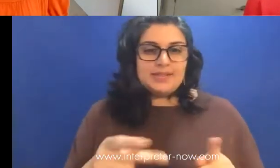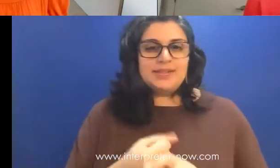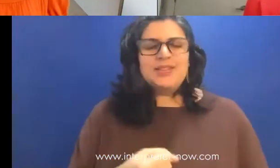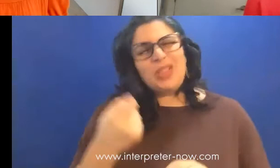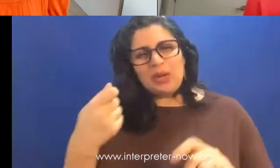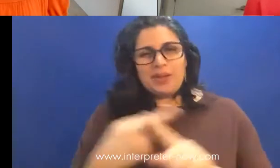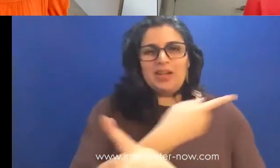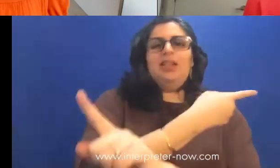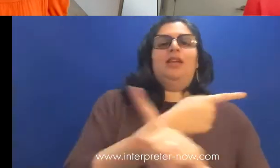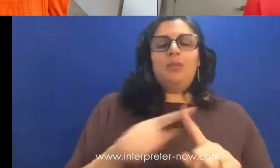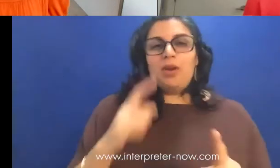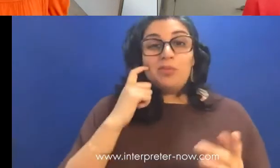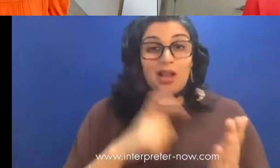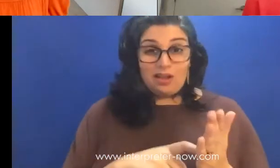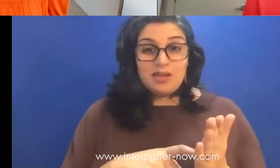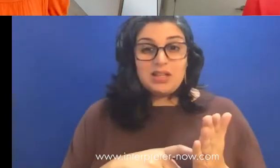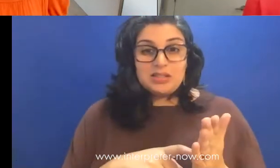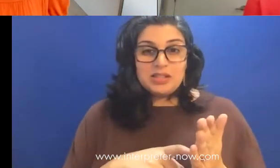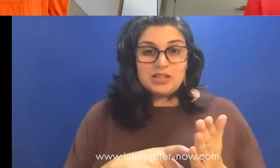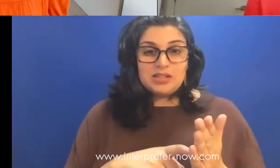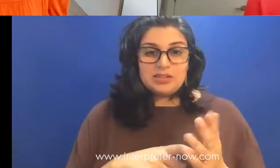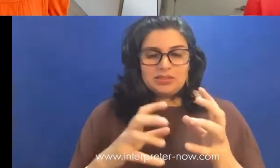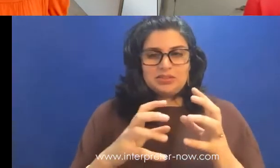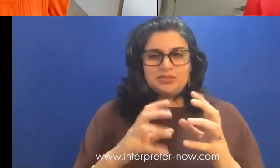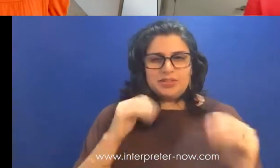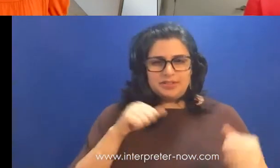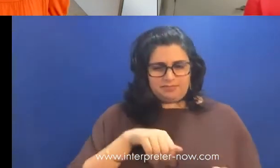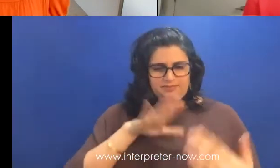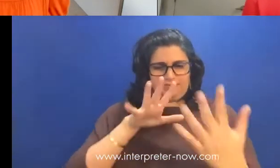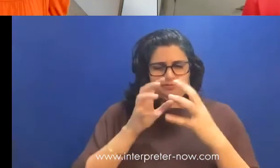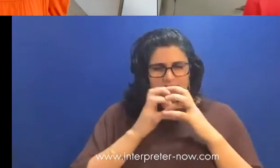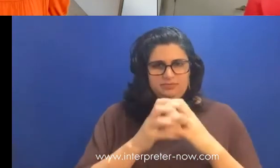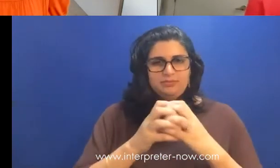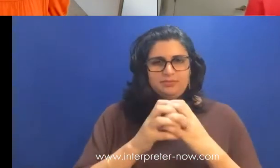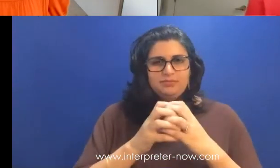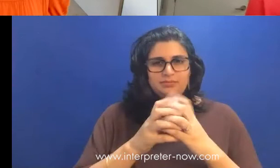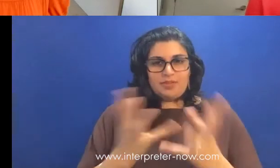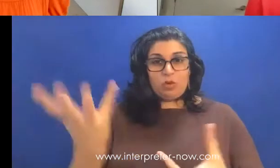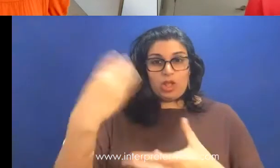actually taking an intersectional approach to creating a more inclusive environment is